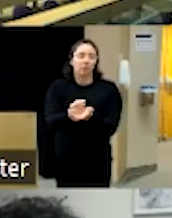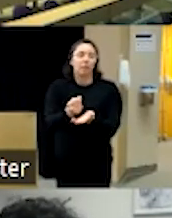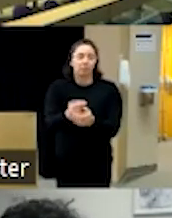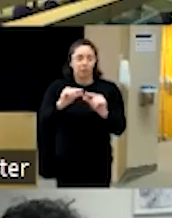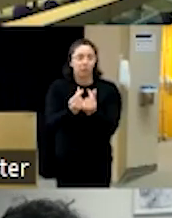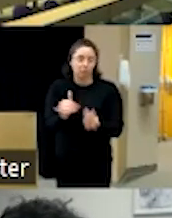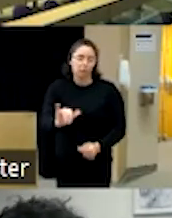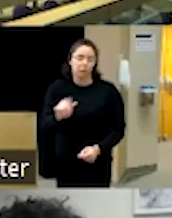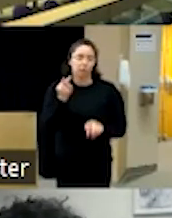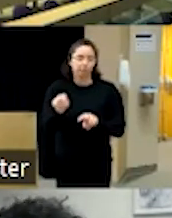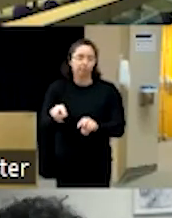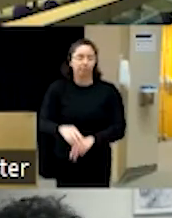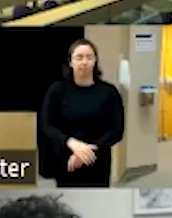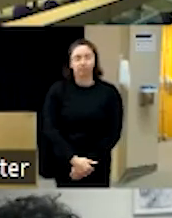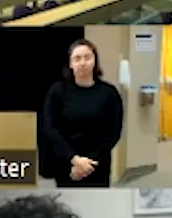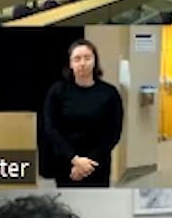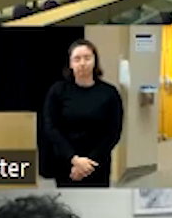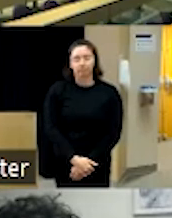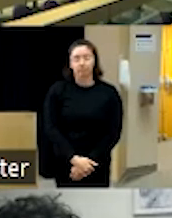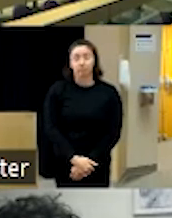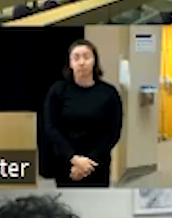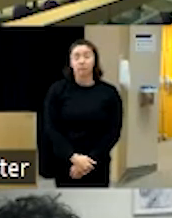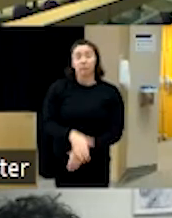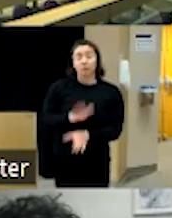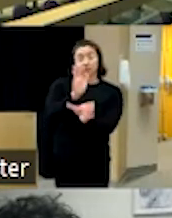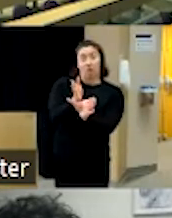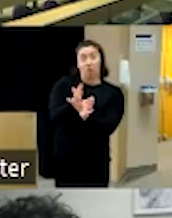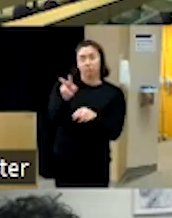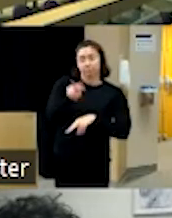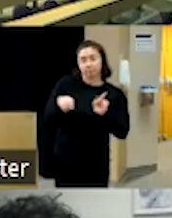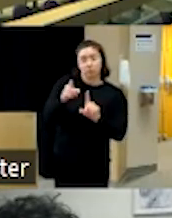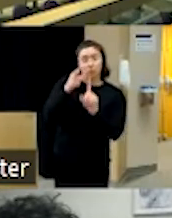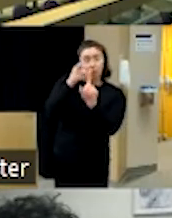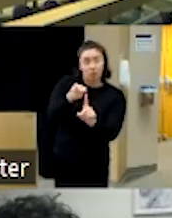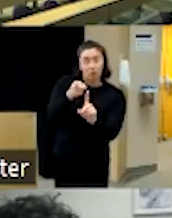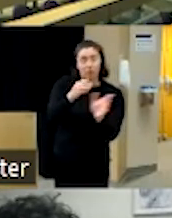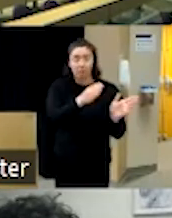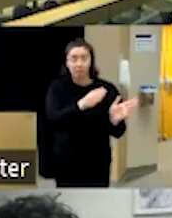um and the psychologists also talk about the goals and the playing and also give them some